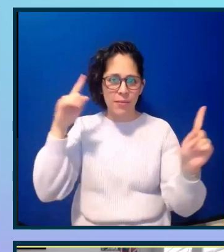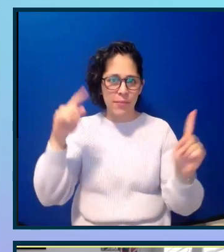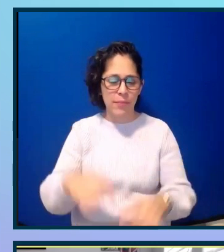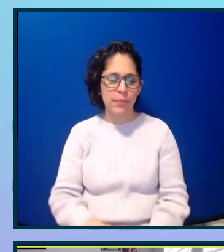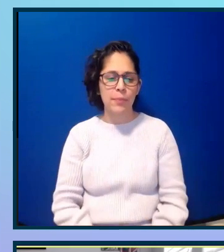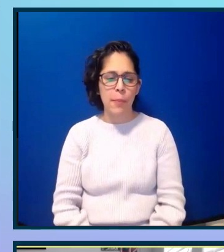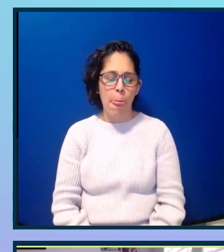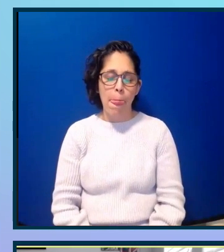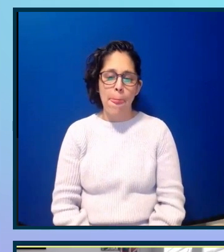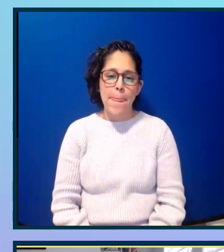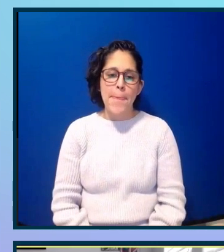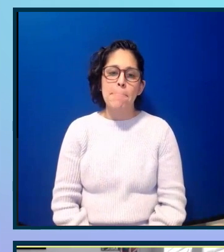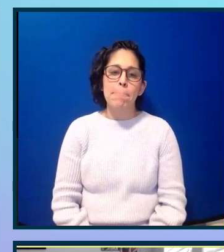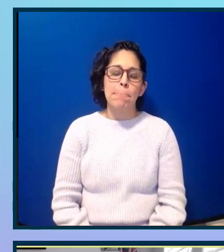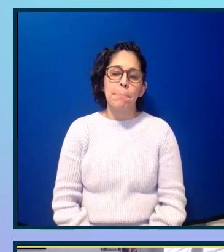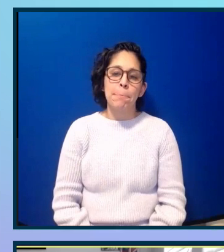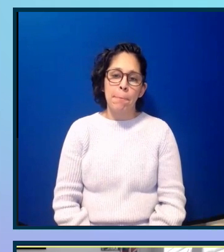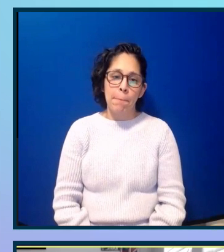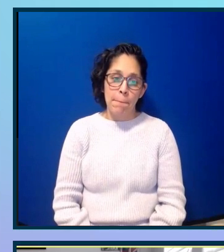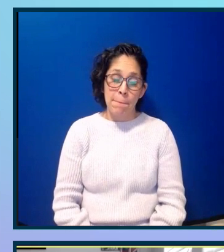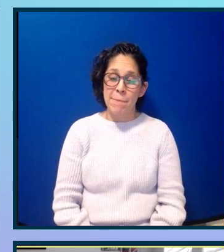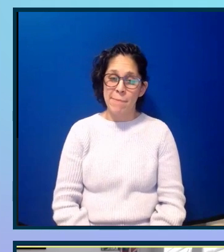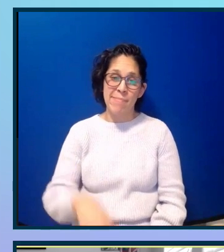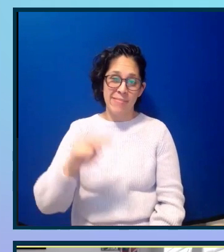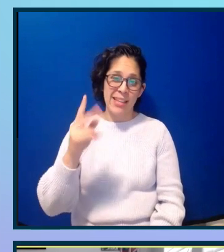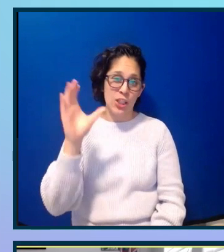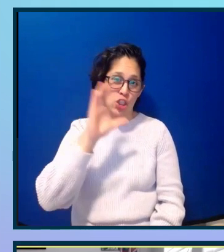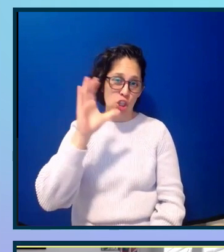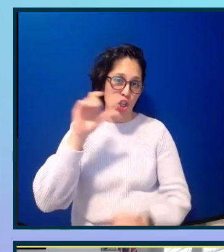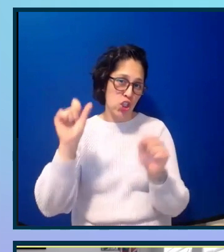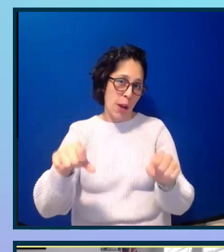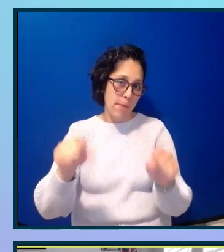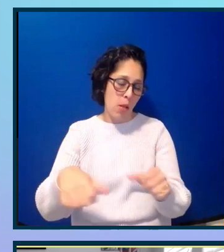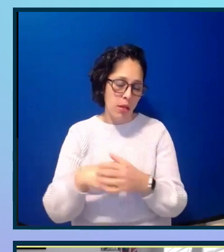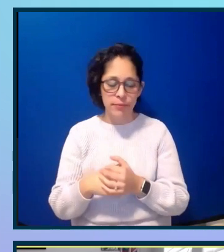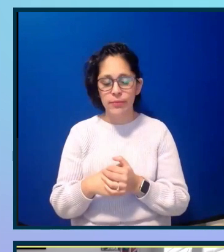Another really important one is thinking about searchable. So searchable, a search field